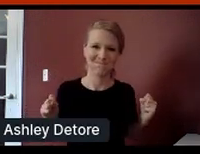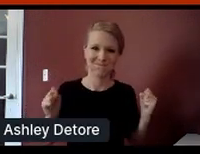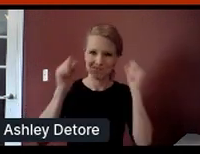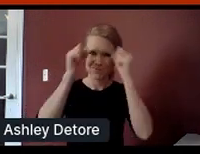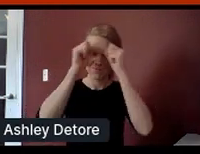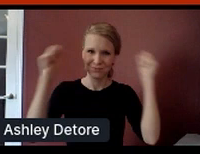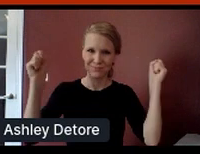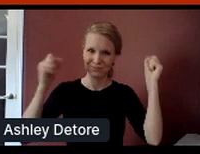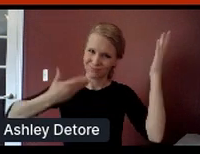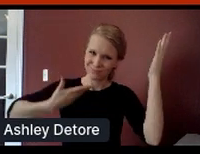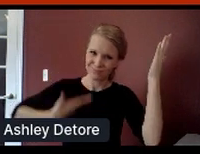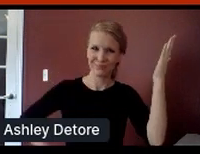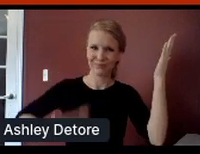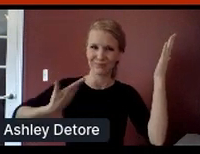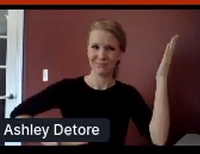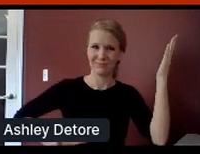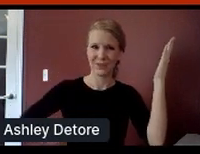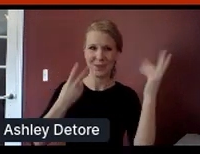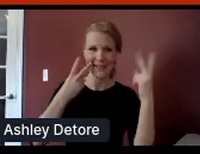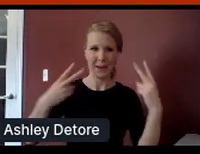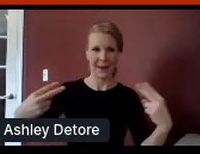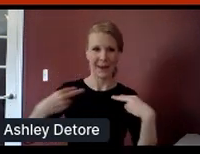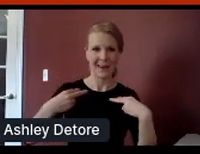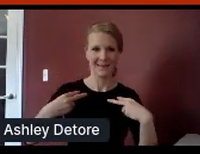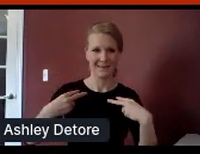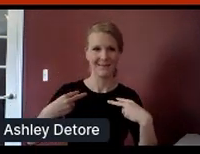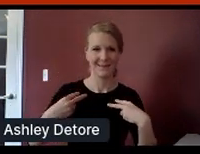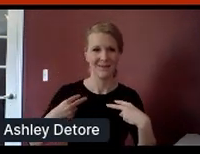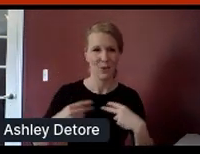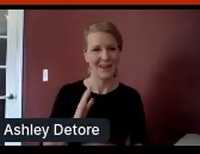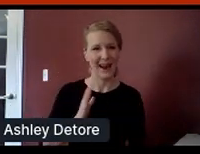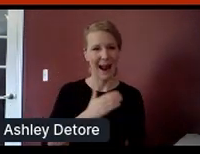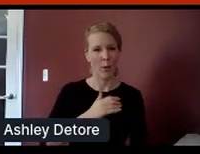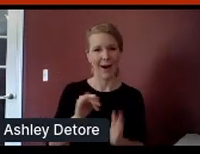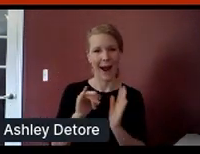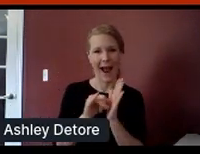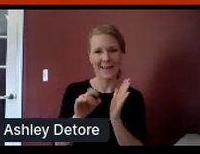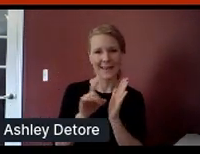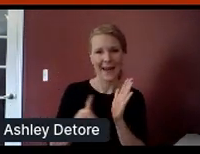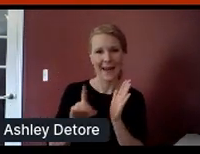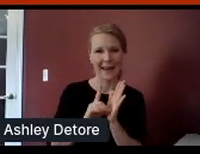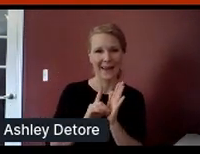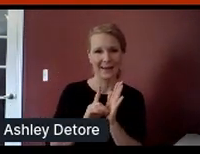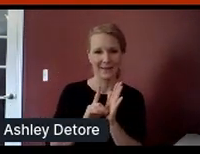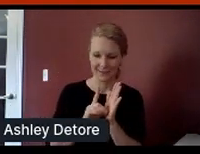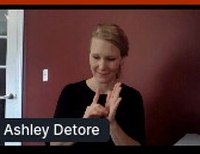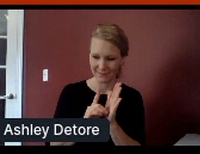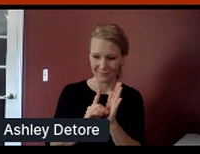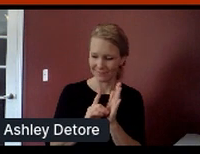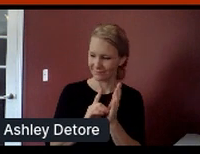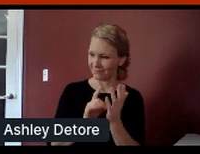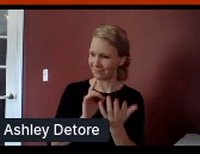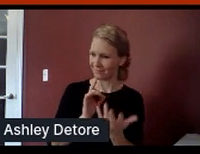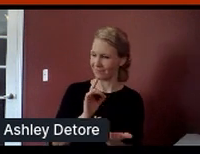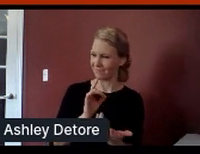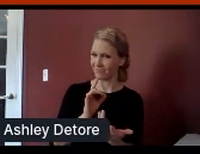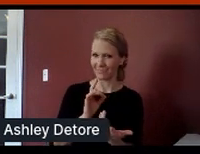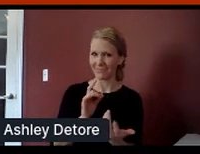So again, it's about how we bring in these identities into everything that we do. And it makes it important for us to know